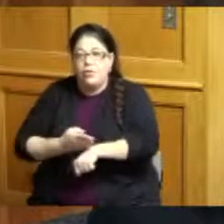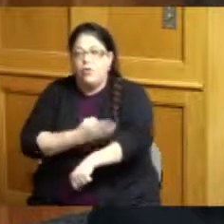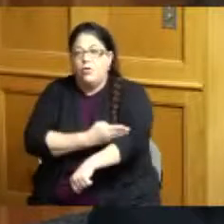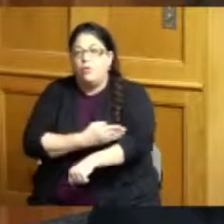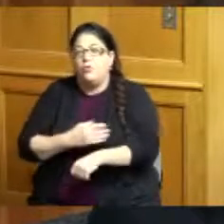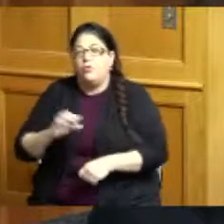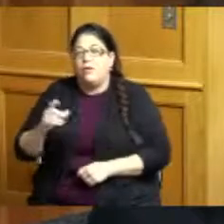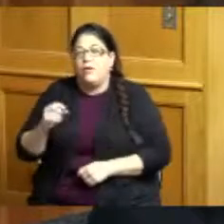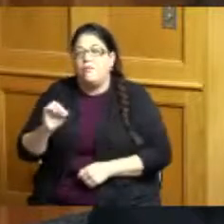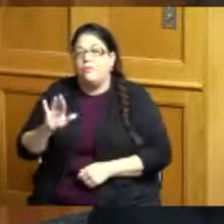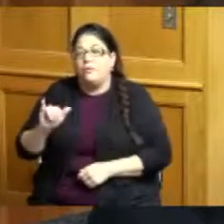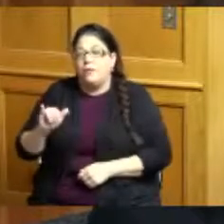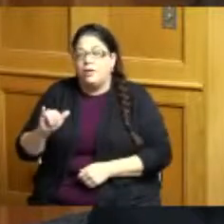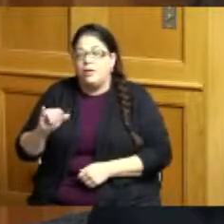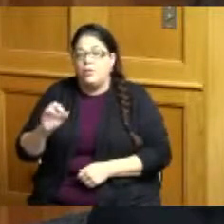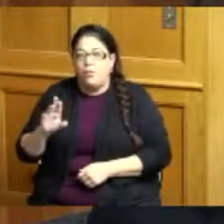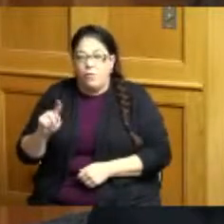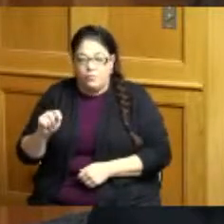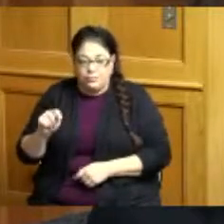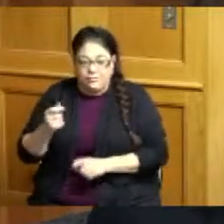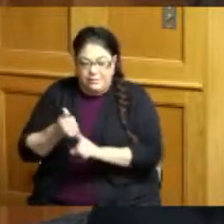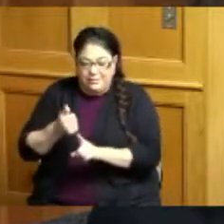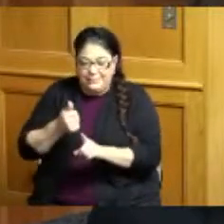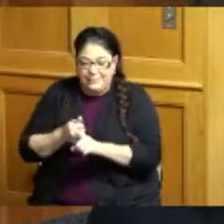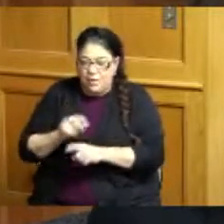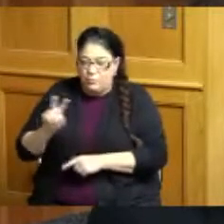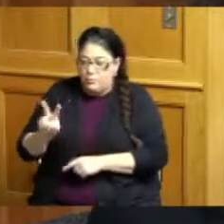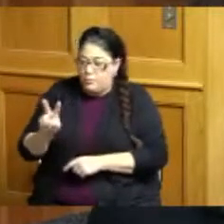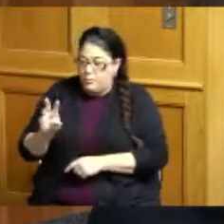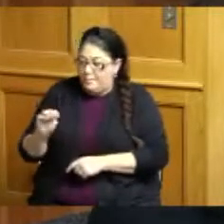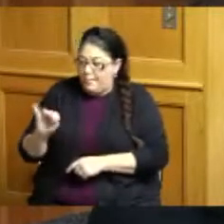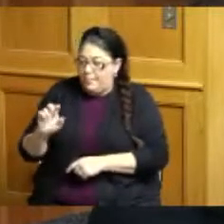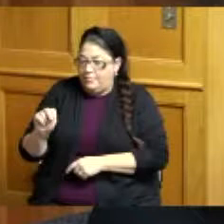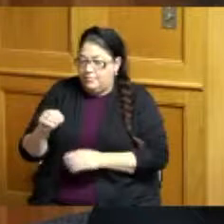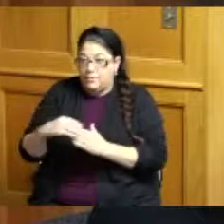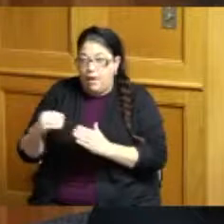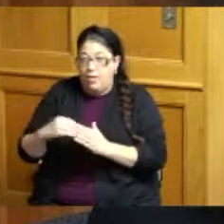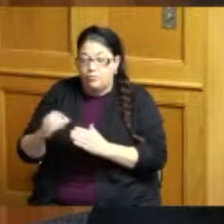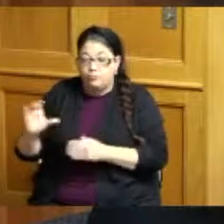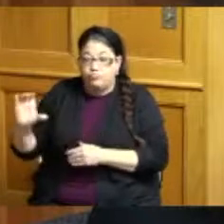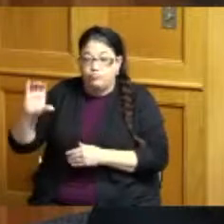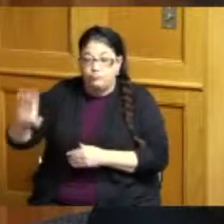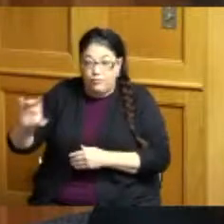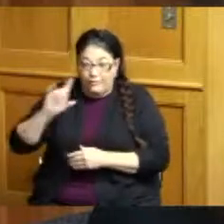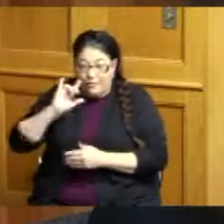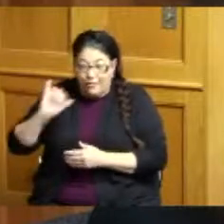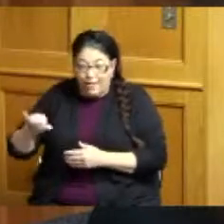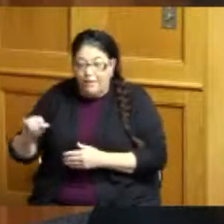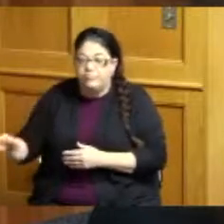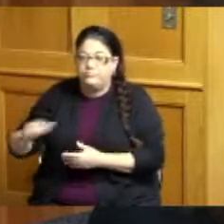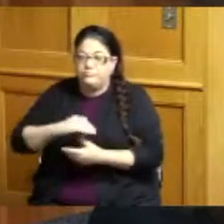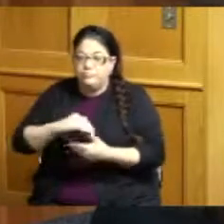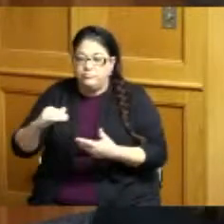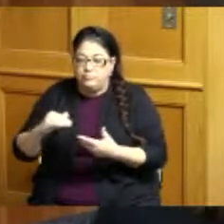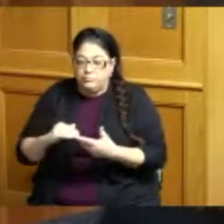so what is it two million two million going to that purpose there is another amount of about